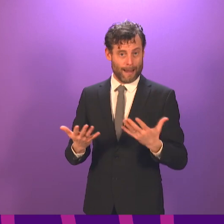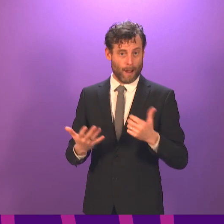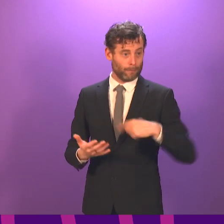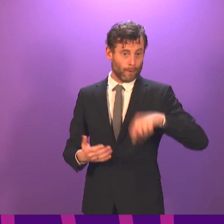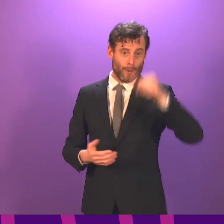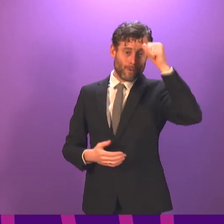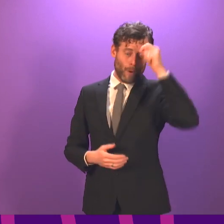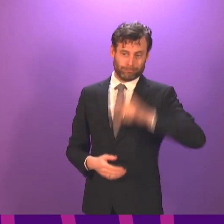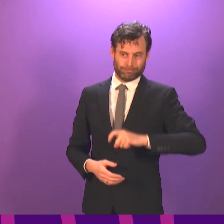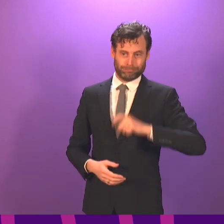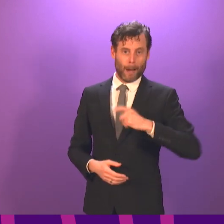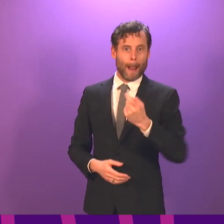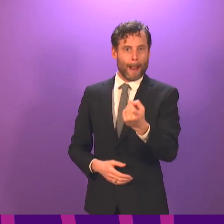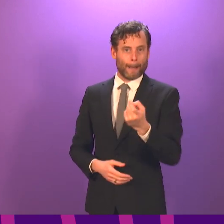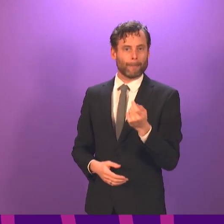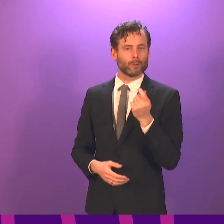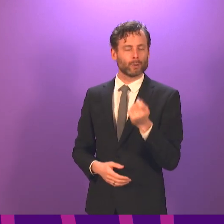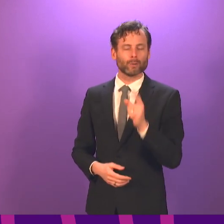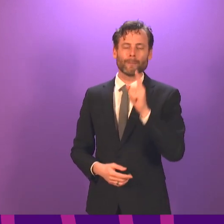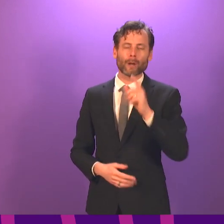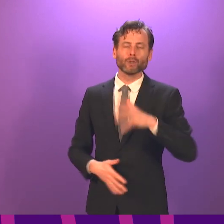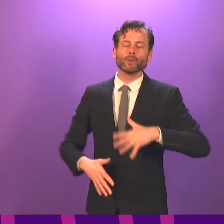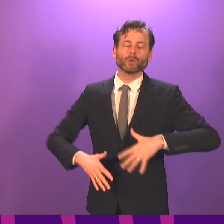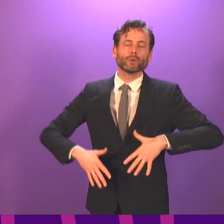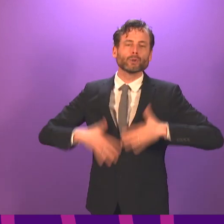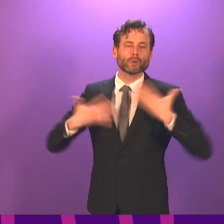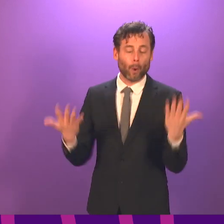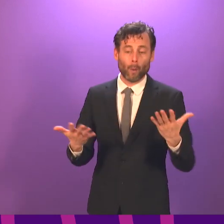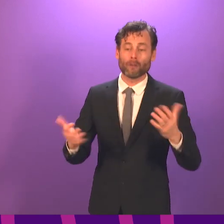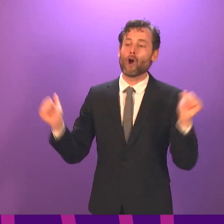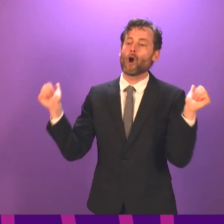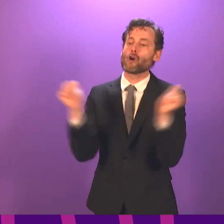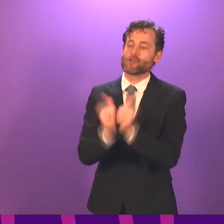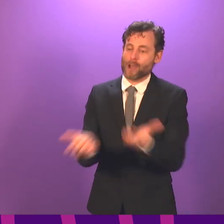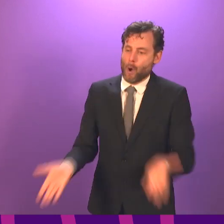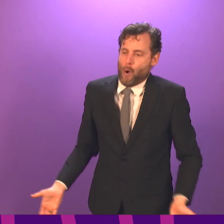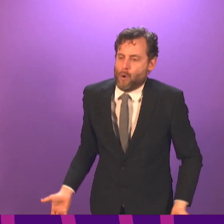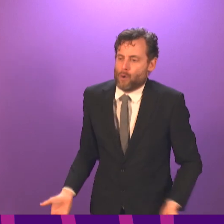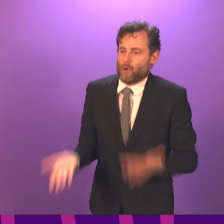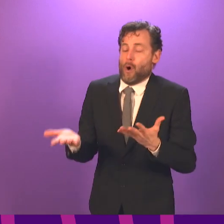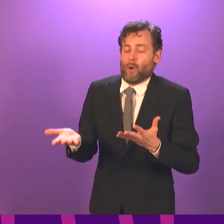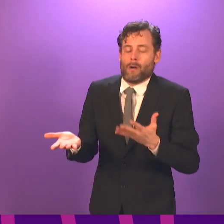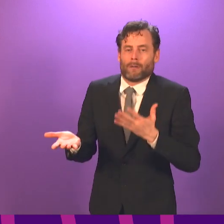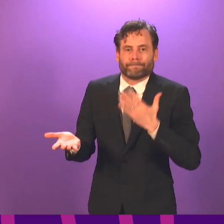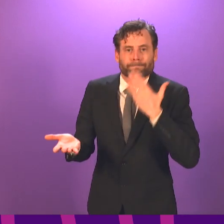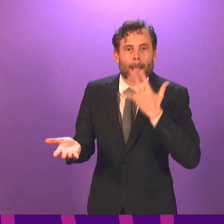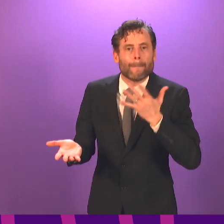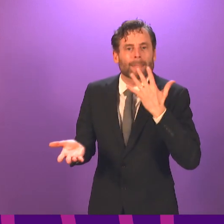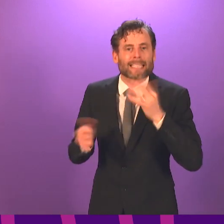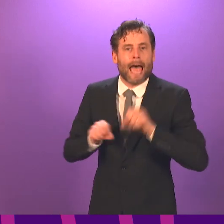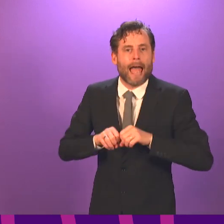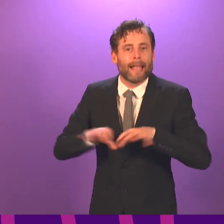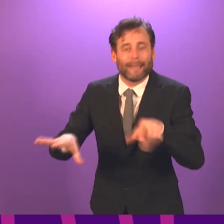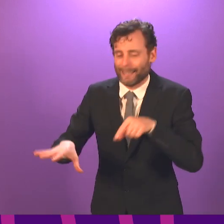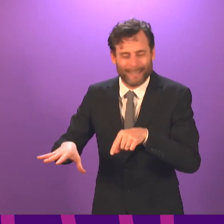To make sure that we do not see a reverse in our progress that would put that in jeopardy, it is really important that, for now, we all abide by the lockdown rules, so please continue